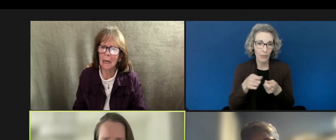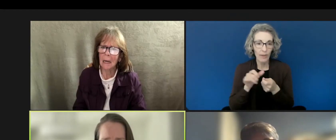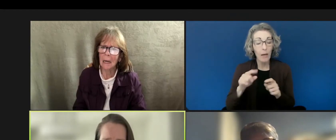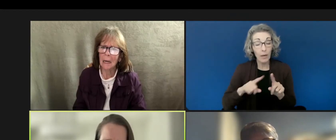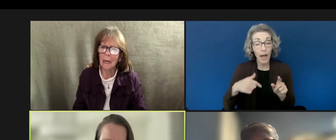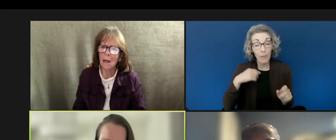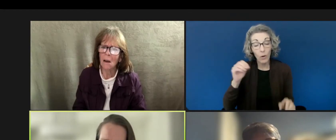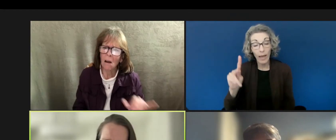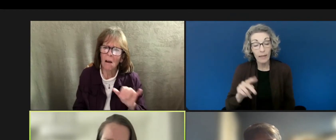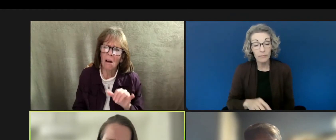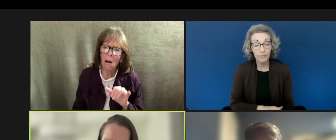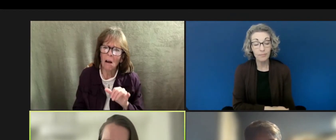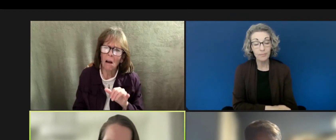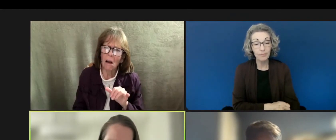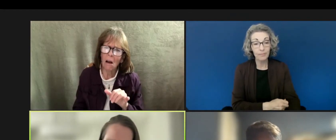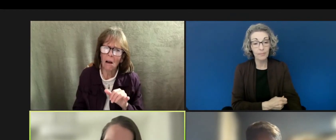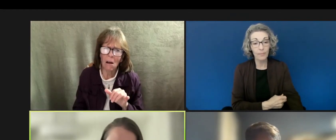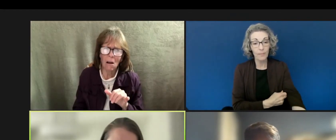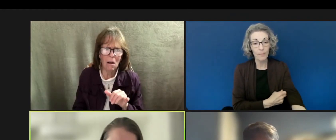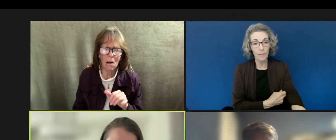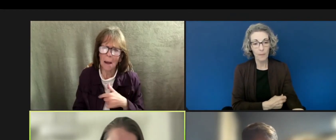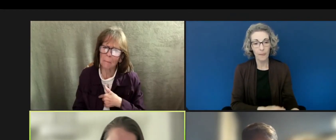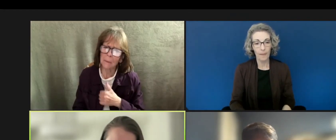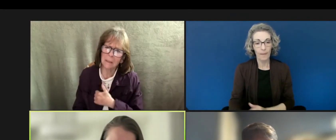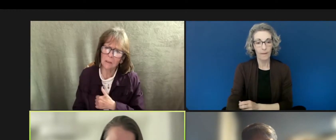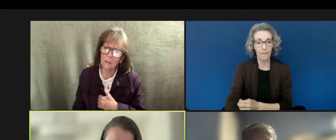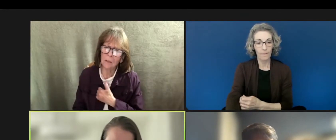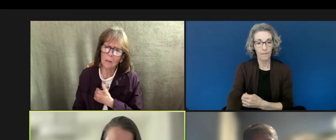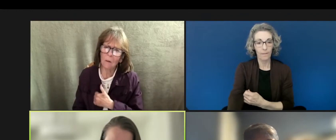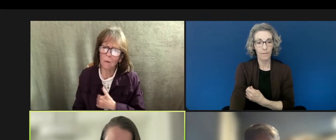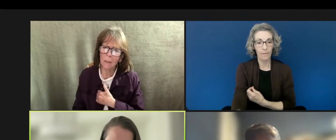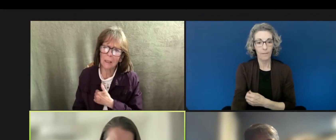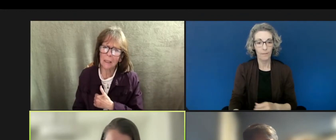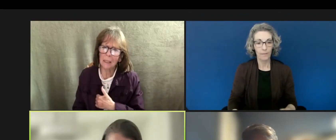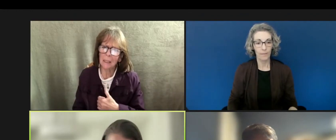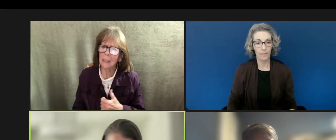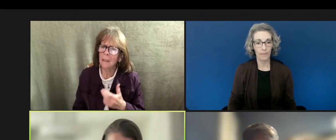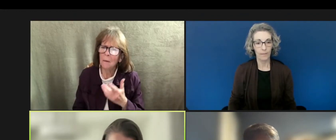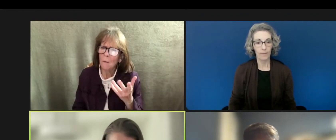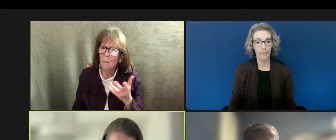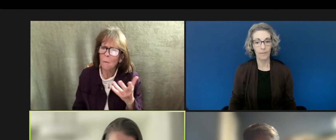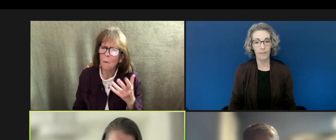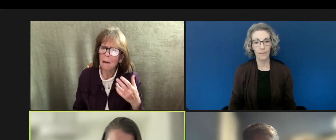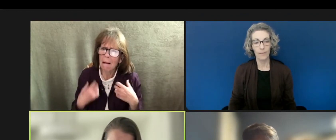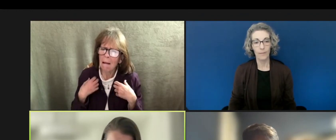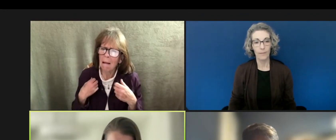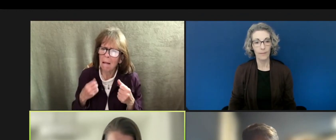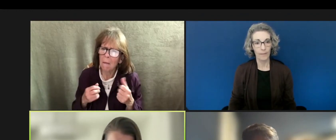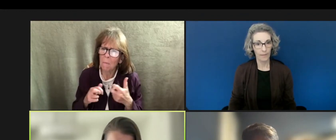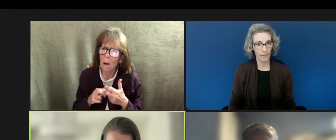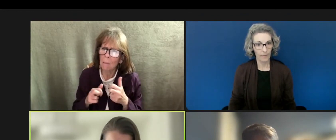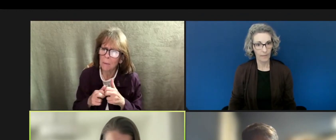Gosh! I'm so sorry about that, what kinda health issues? Is it serious?